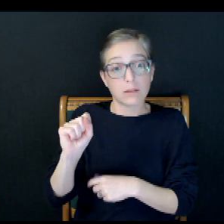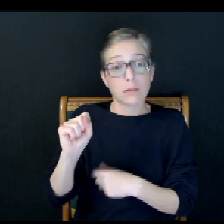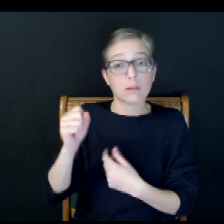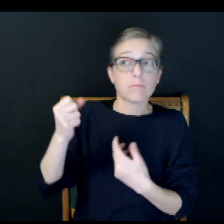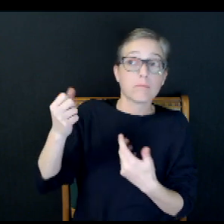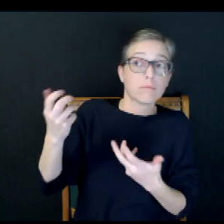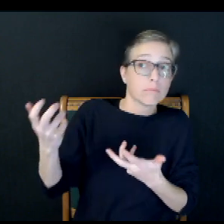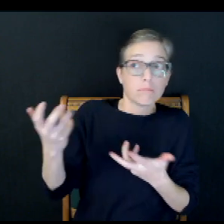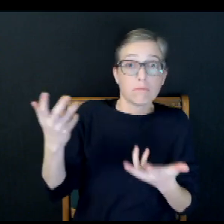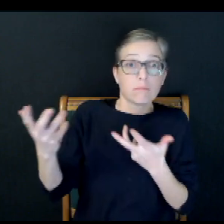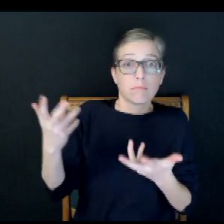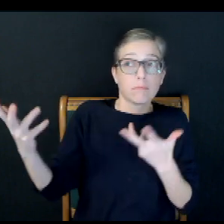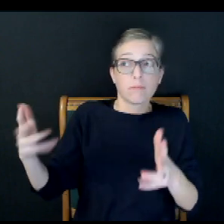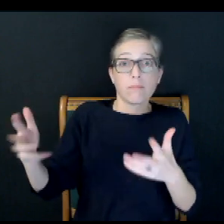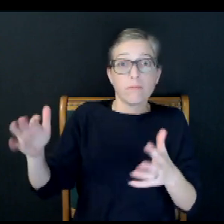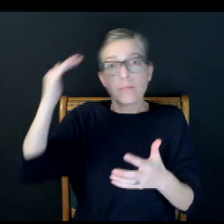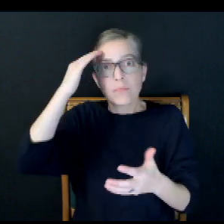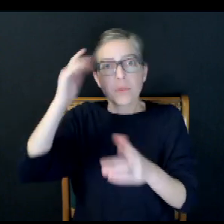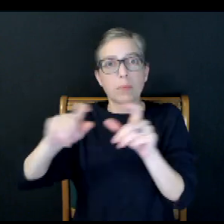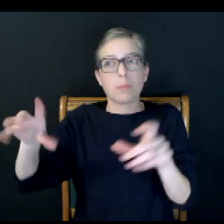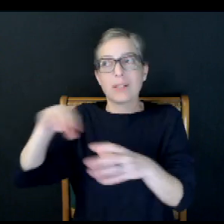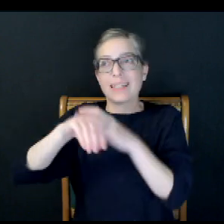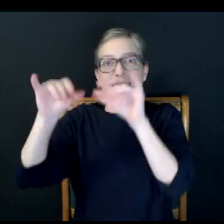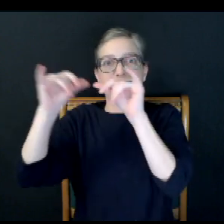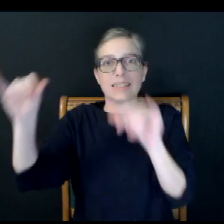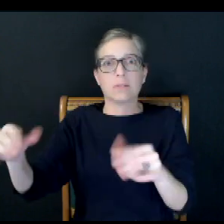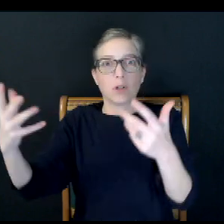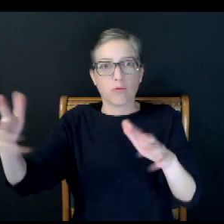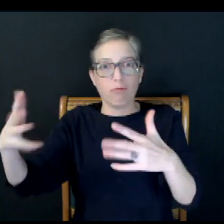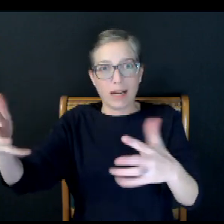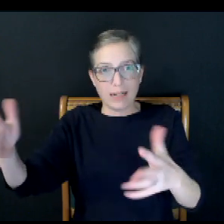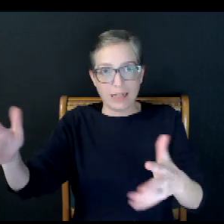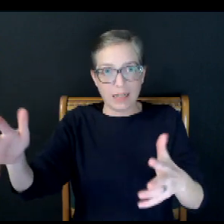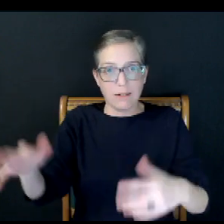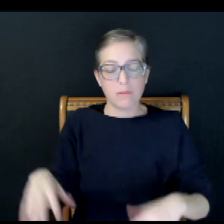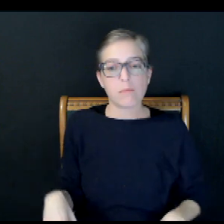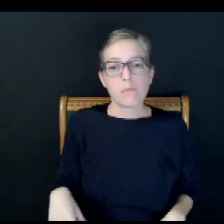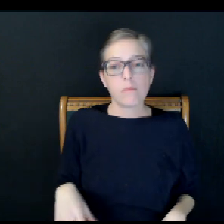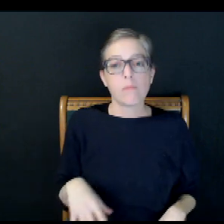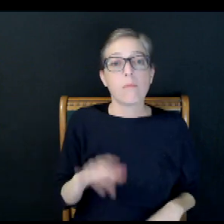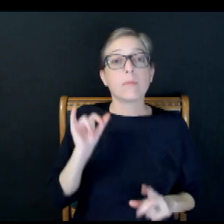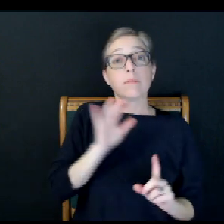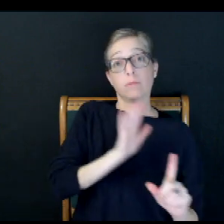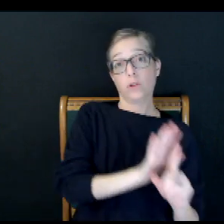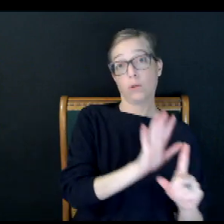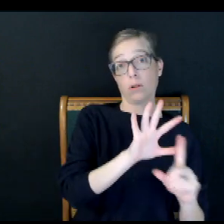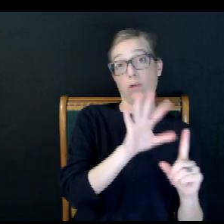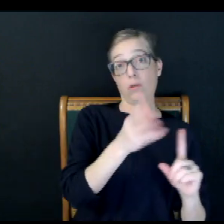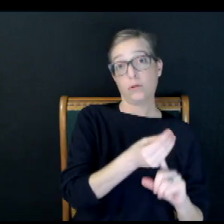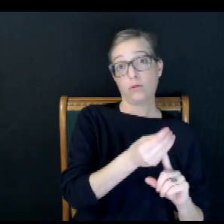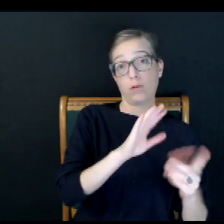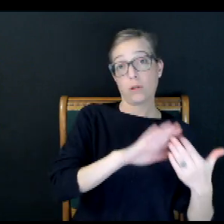their friends or family, or advocacy groups. But what we realized is if your cultural community isn't connected to these formal systems